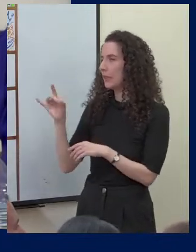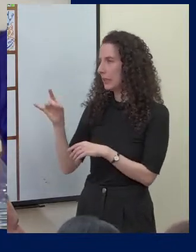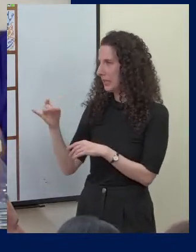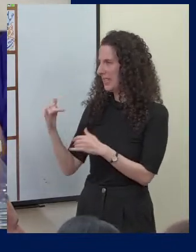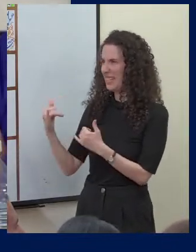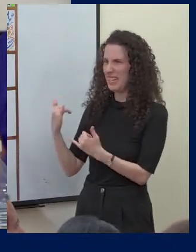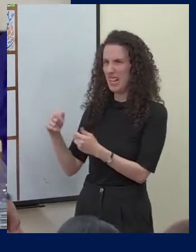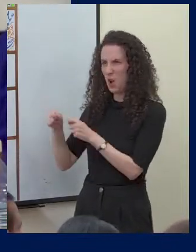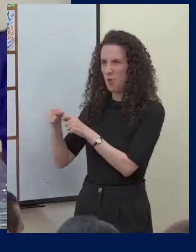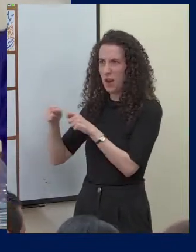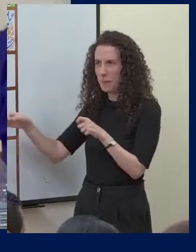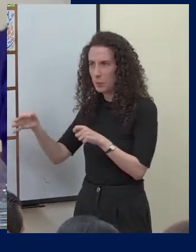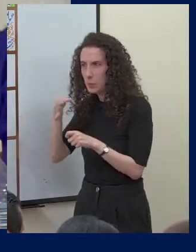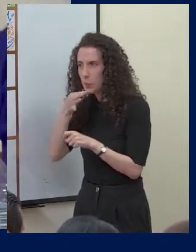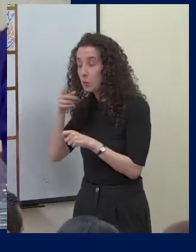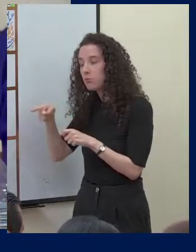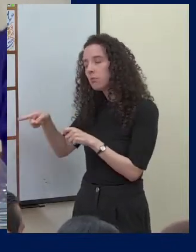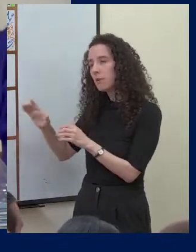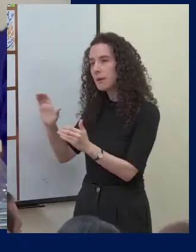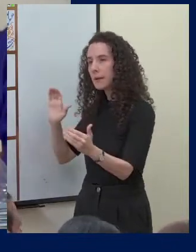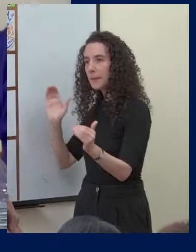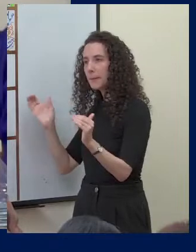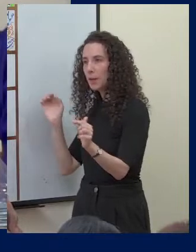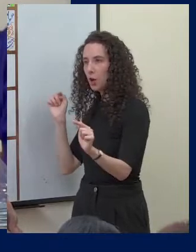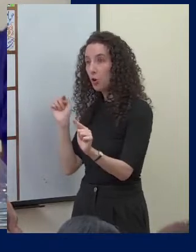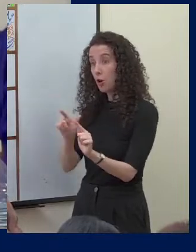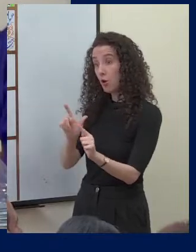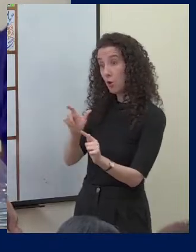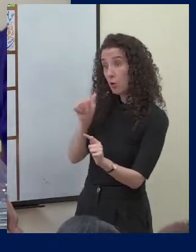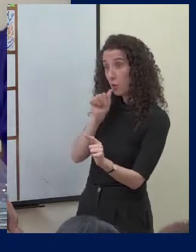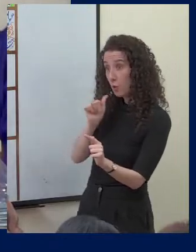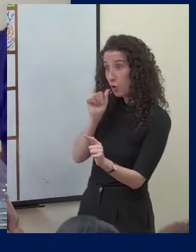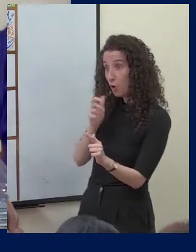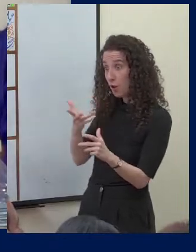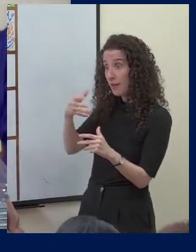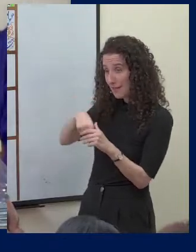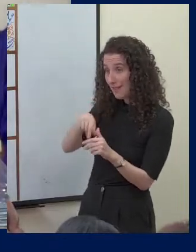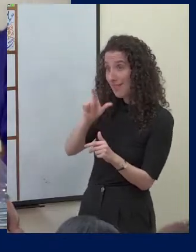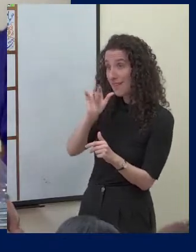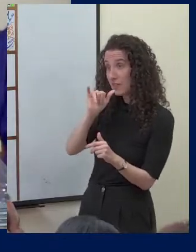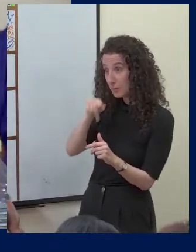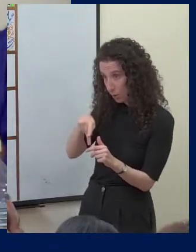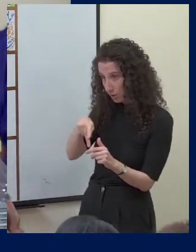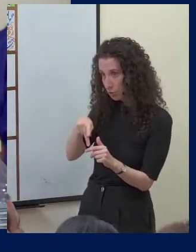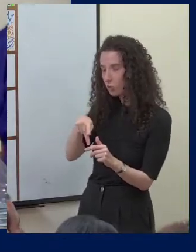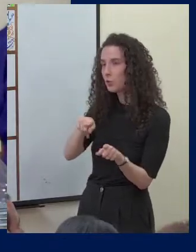where we did a comparison of the girls who are in life in precious and receiving mental